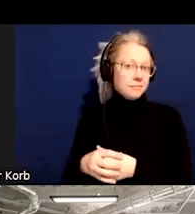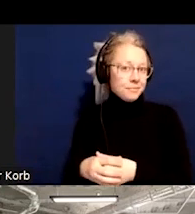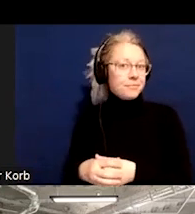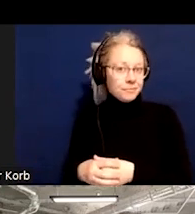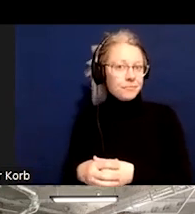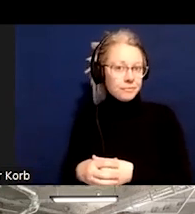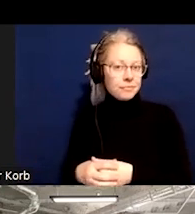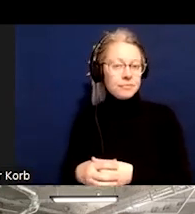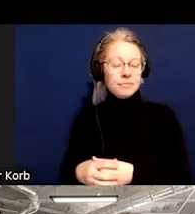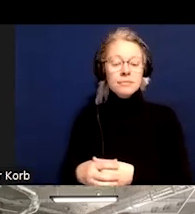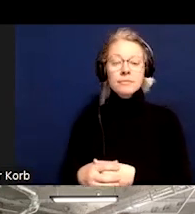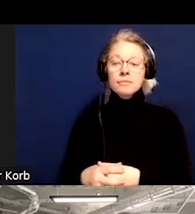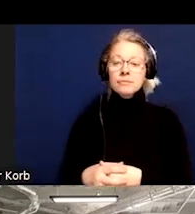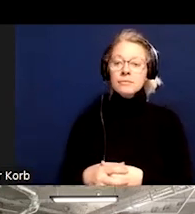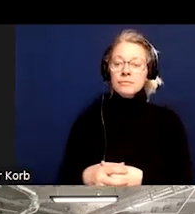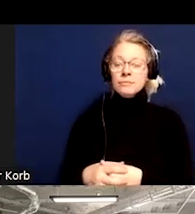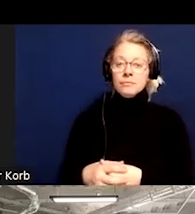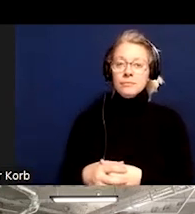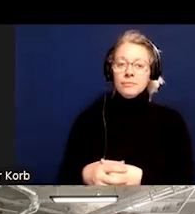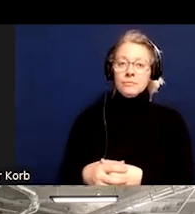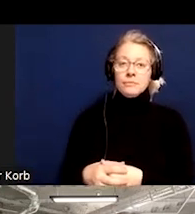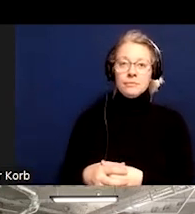into our lives, in our communities at large.